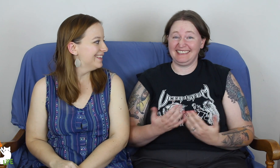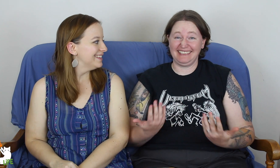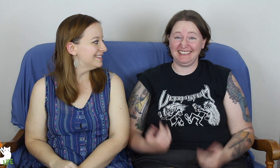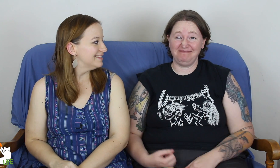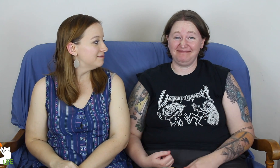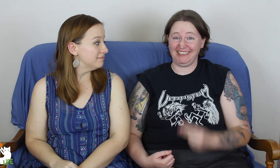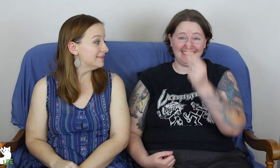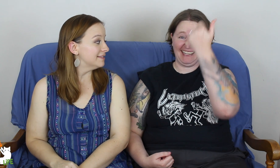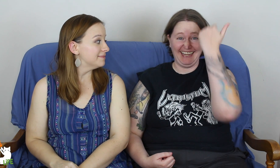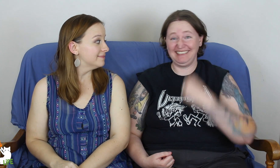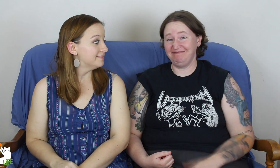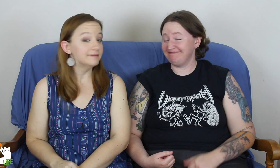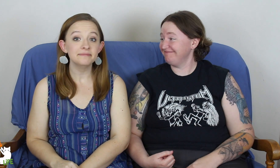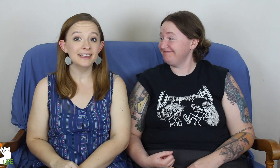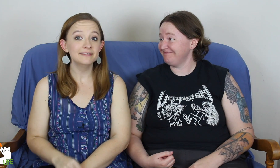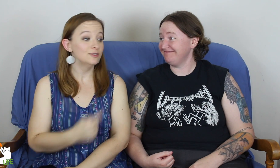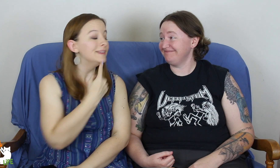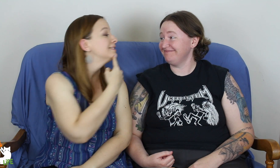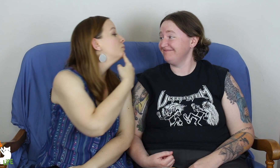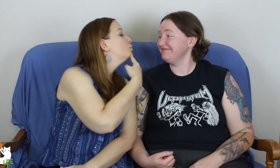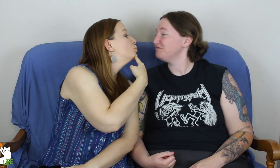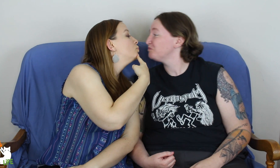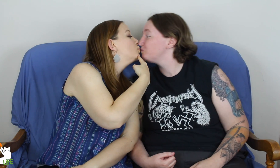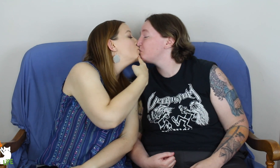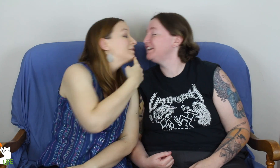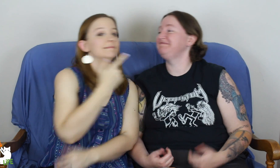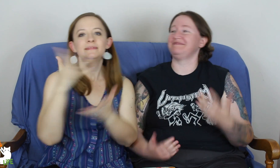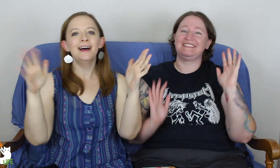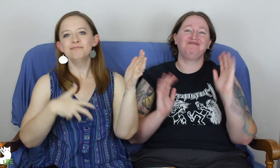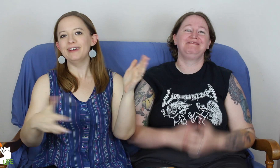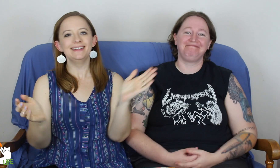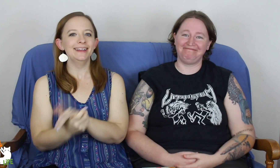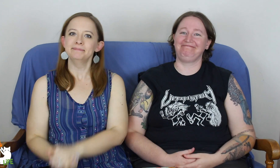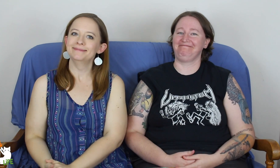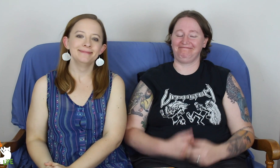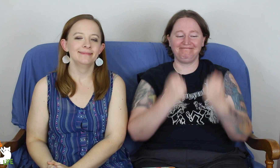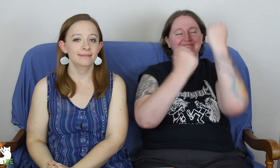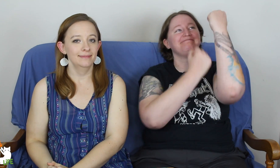[JE] It was actually really easy. It just happened like that. [JI] Just like this. [JE] That's it! [JI] Yup, pregnant.